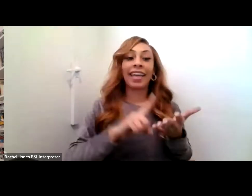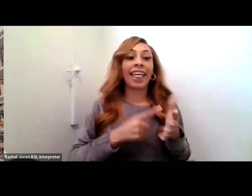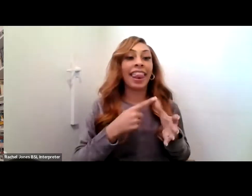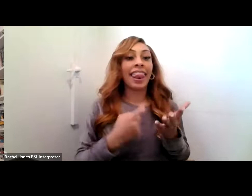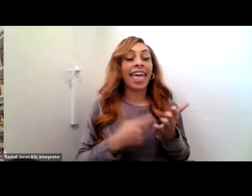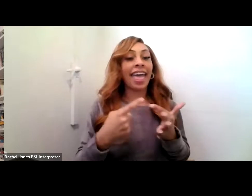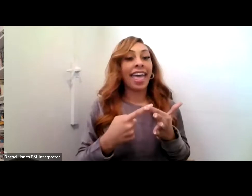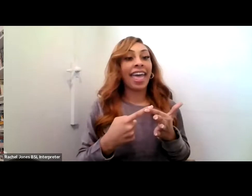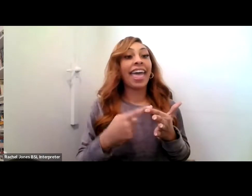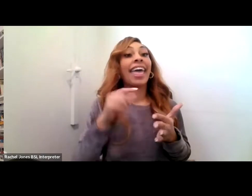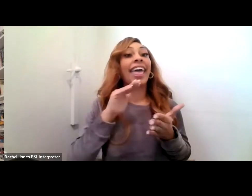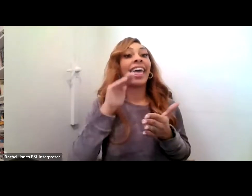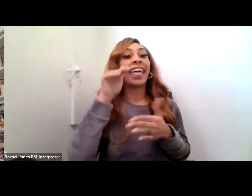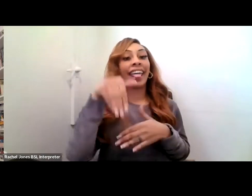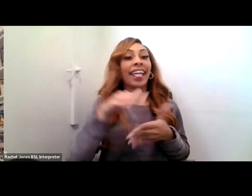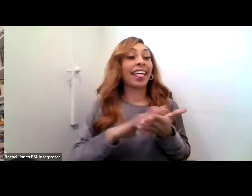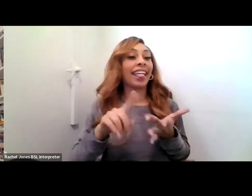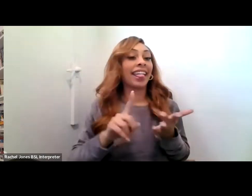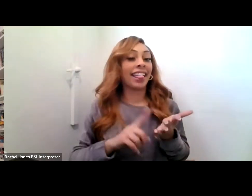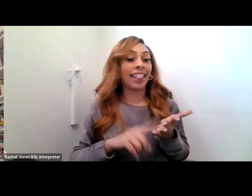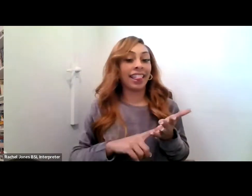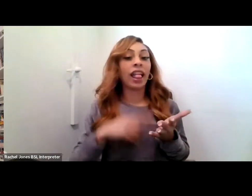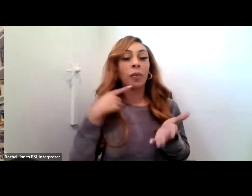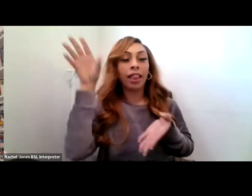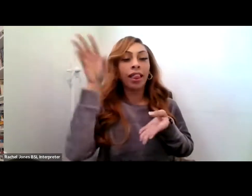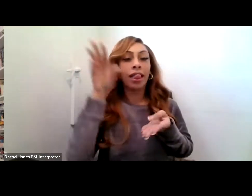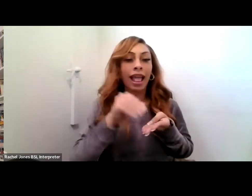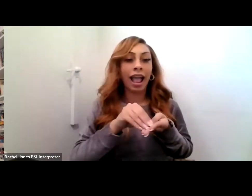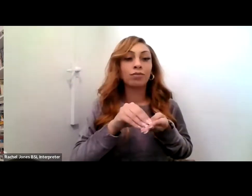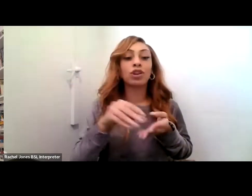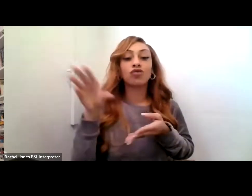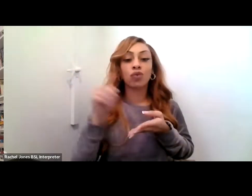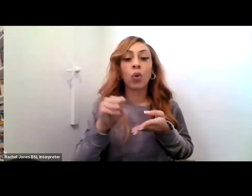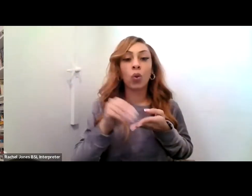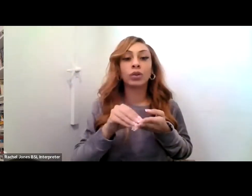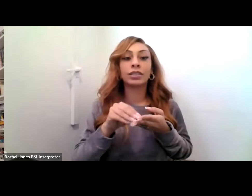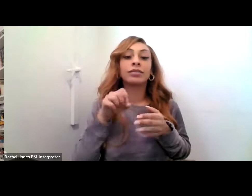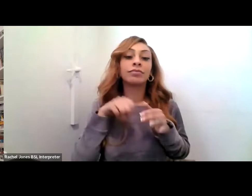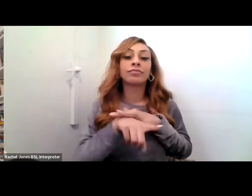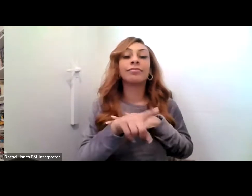We'll also be posting a captioned recording from today's webinar to The Space's YouTube channel